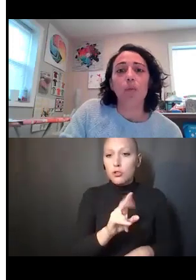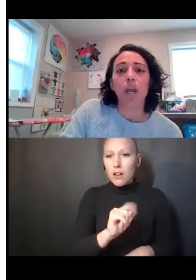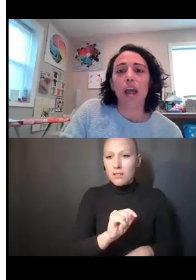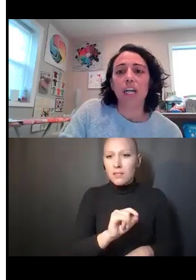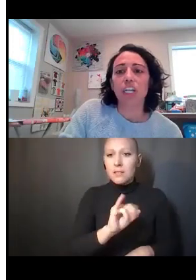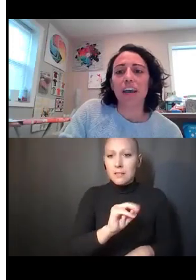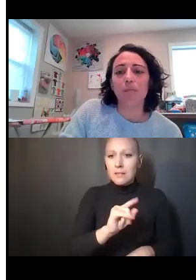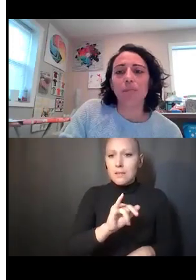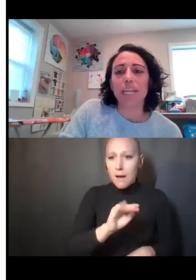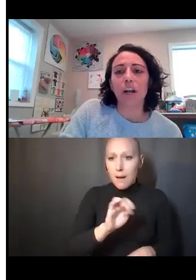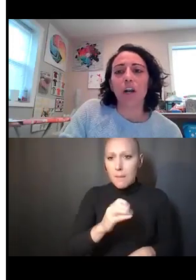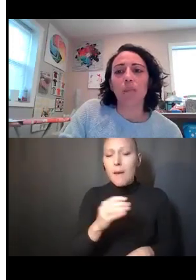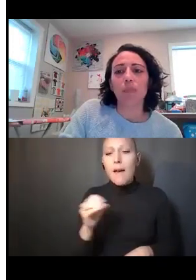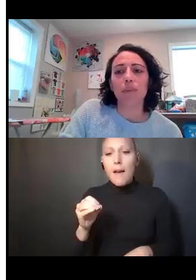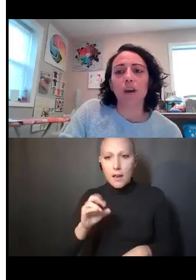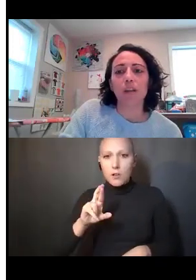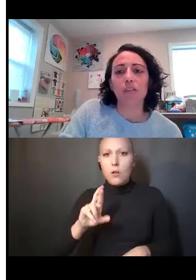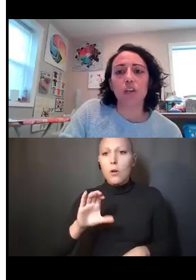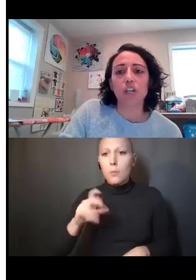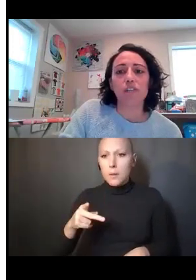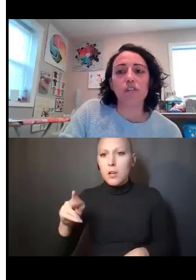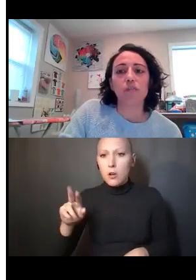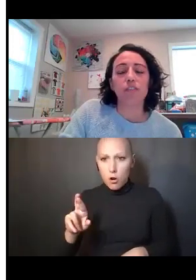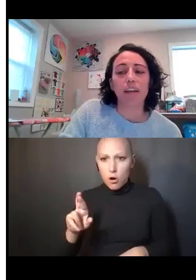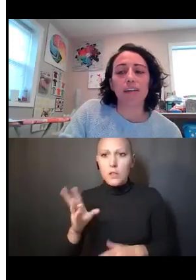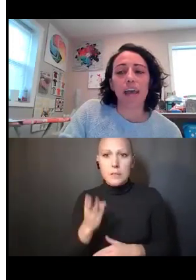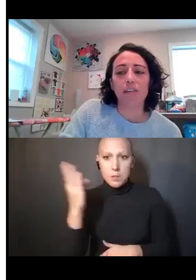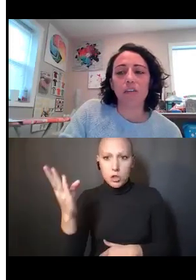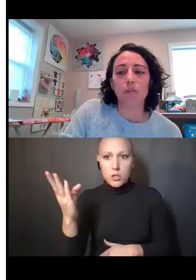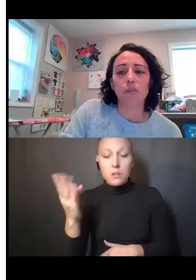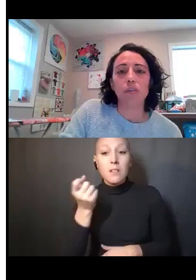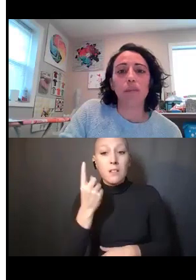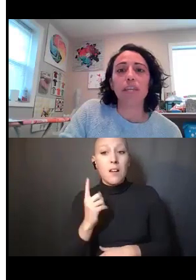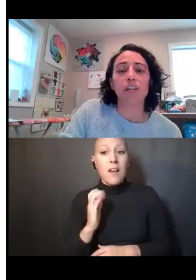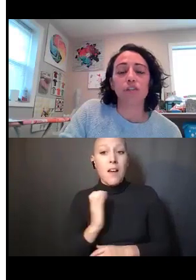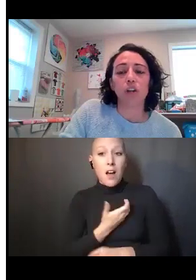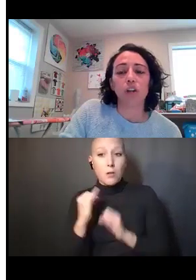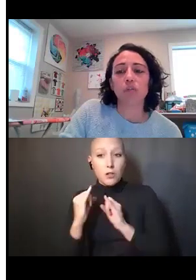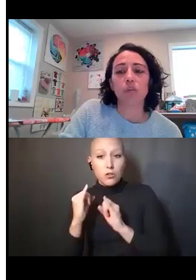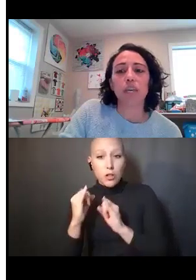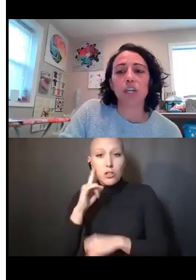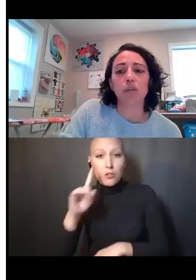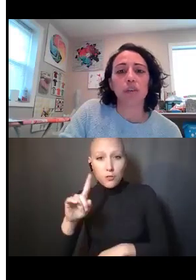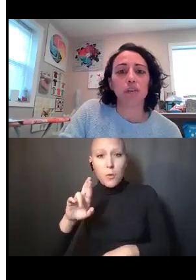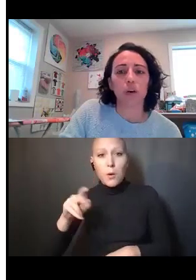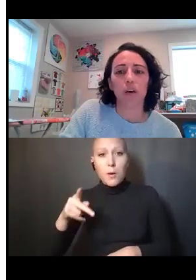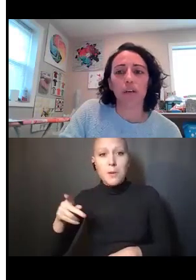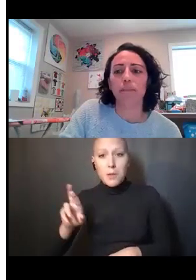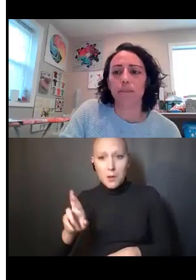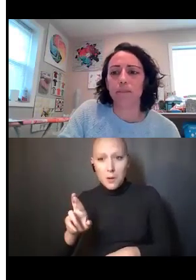And we are actually updating our RPPR instructions to reflect that so those updated instructions will be issued this fall.